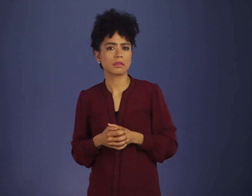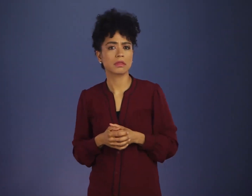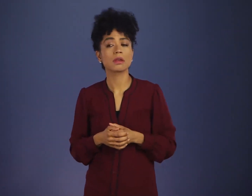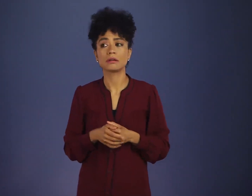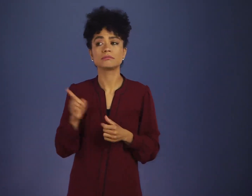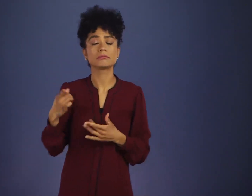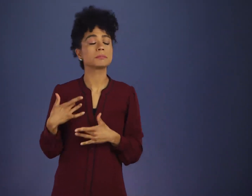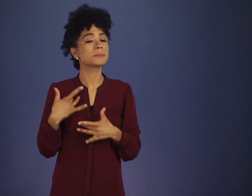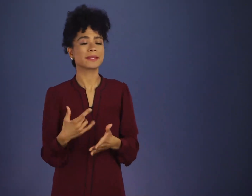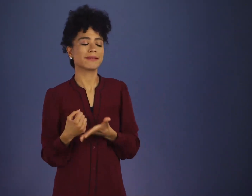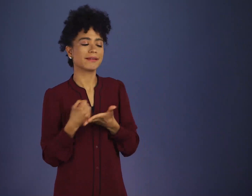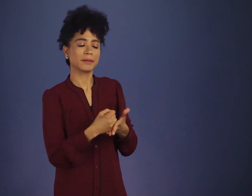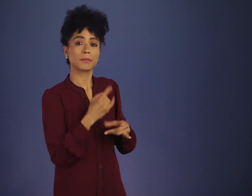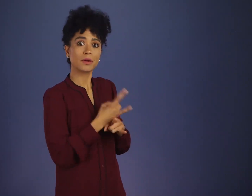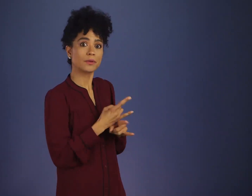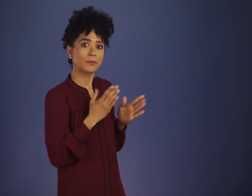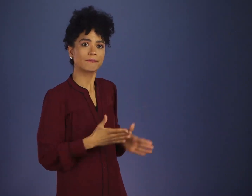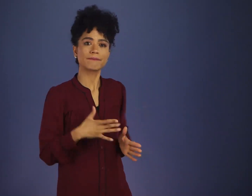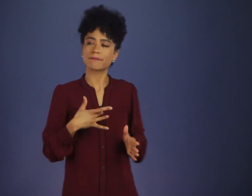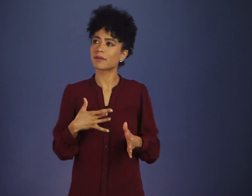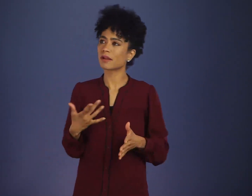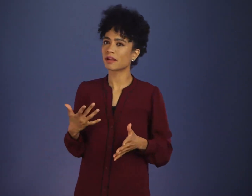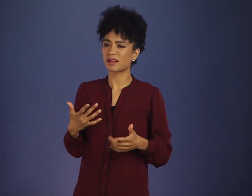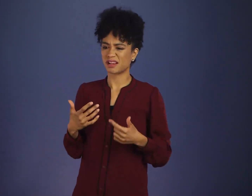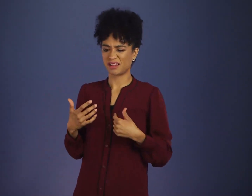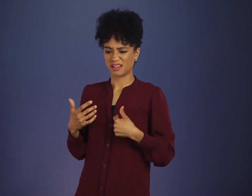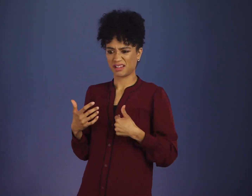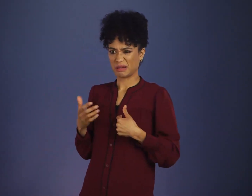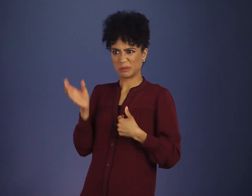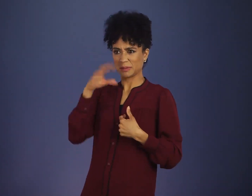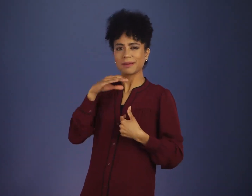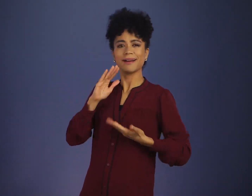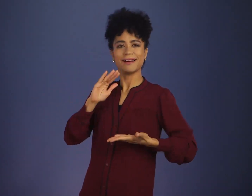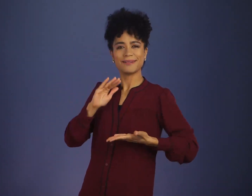This tends to clear away morbidity and encourage balance.